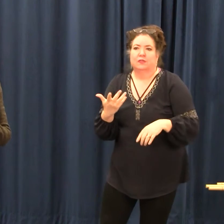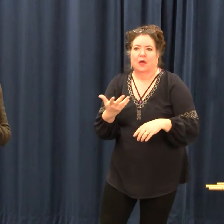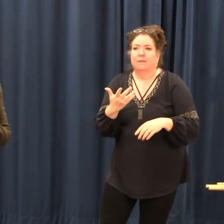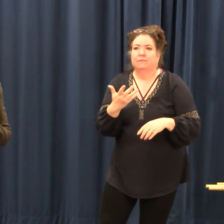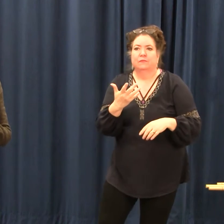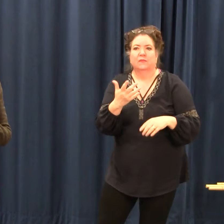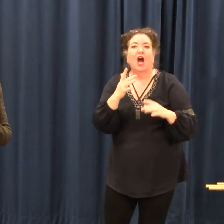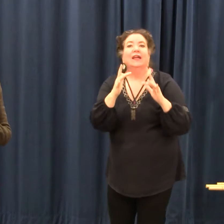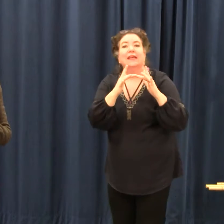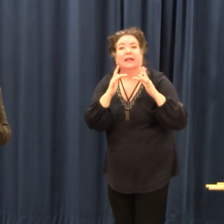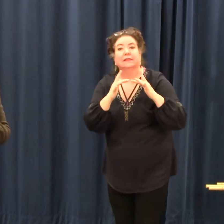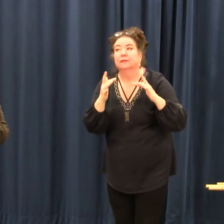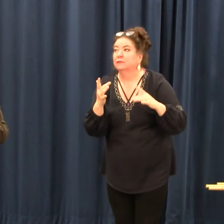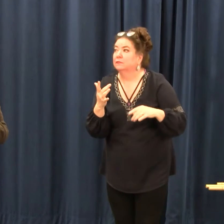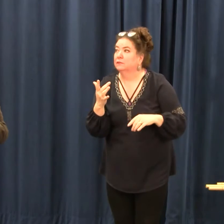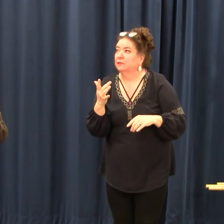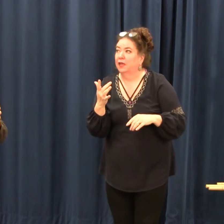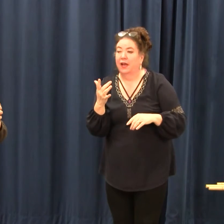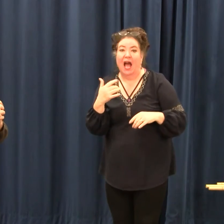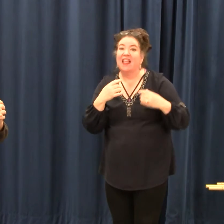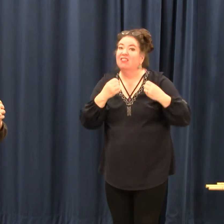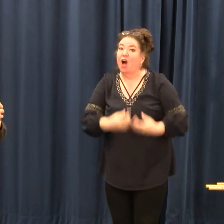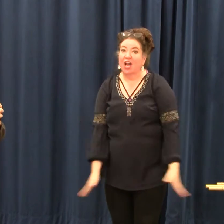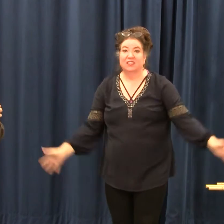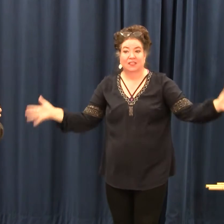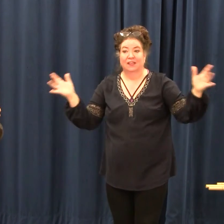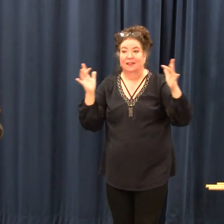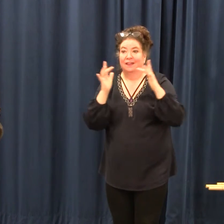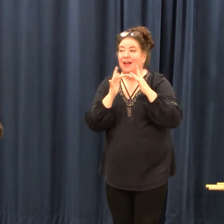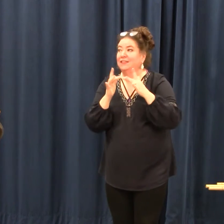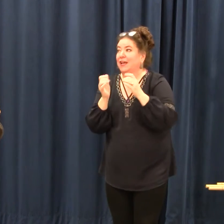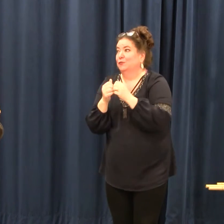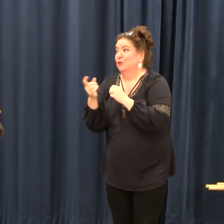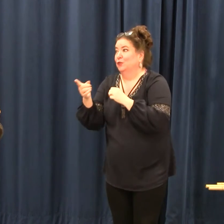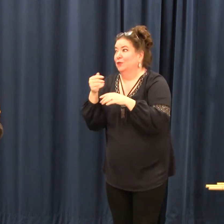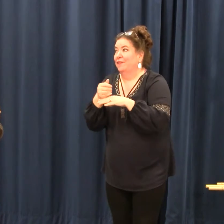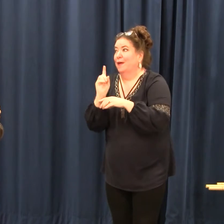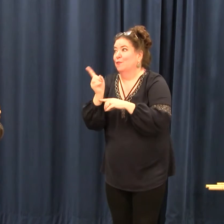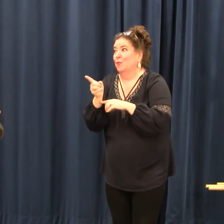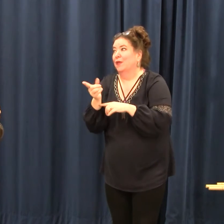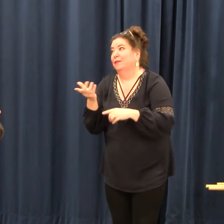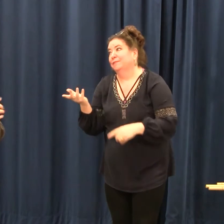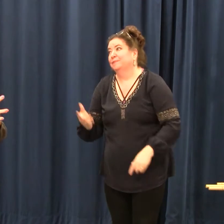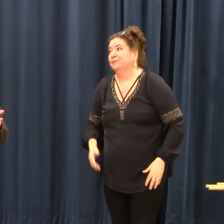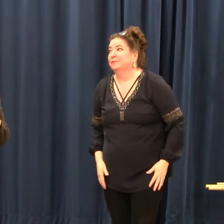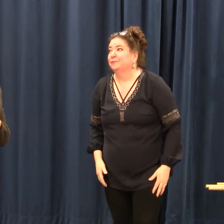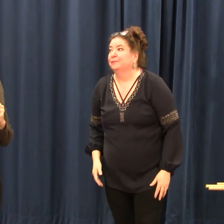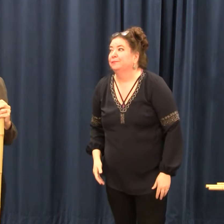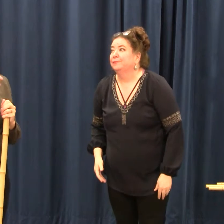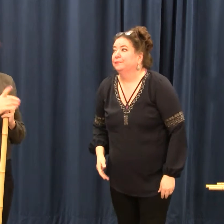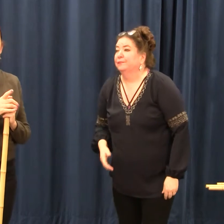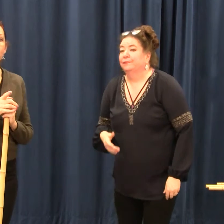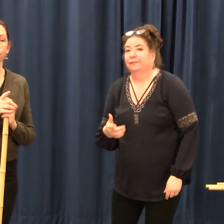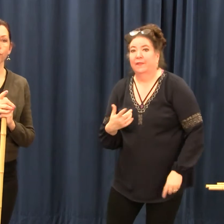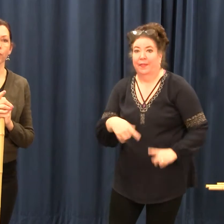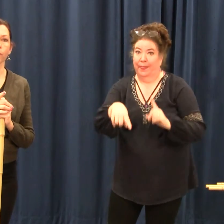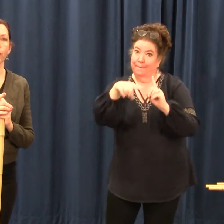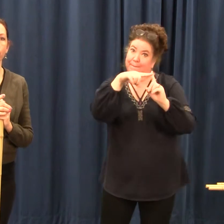some contact." (Right?) I lost contact with you in that moment. (Heather) The positive thing about